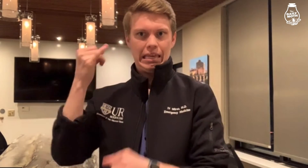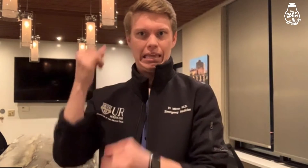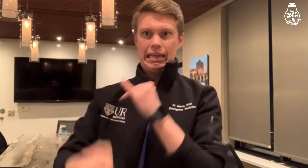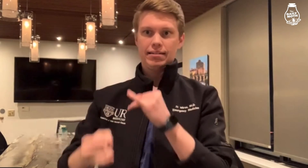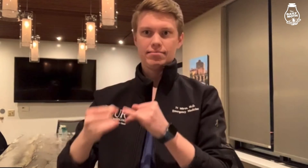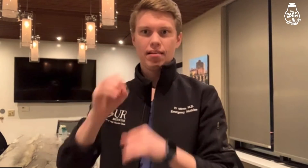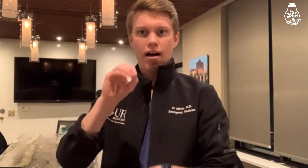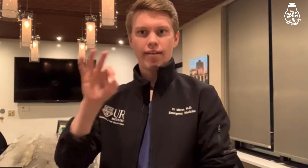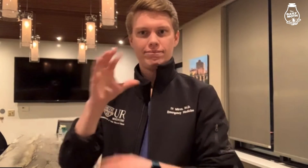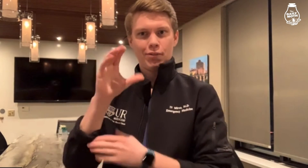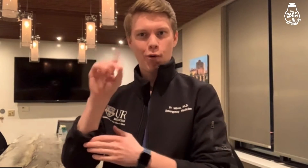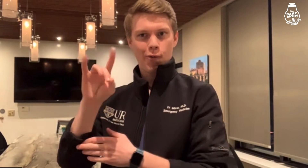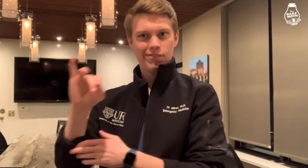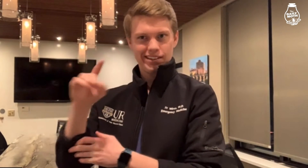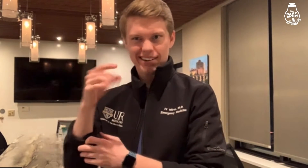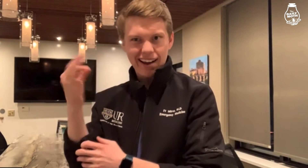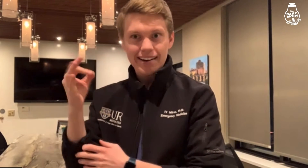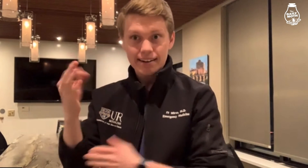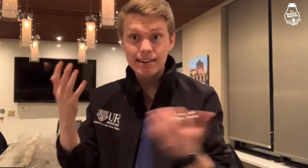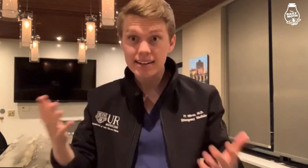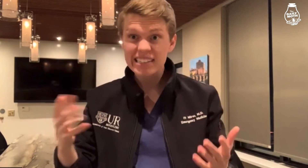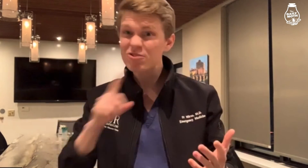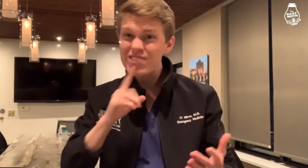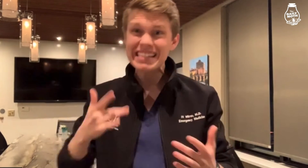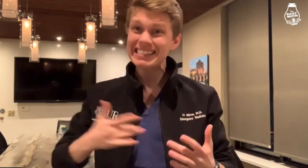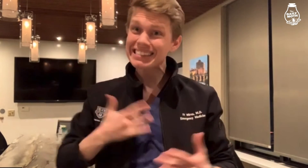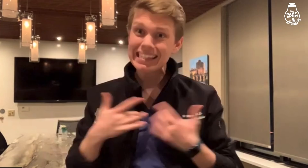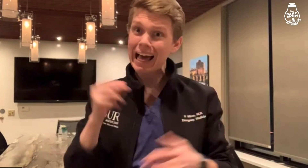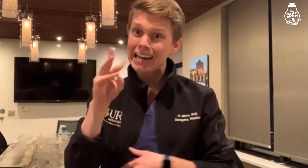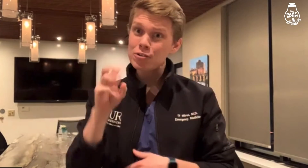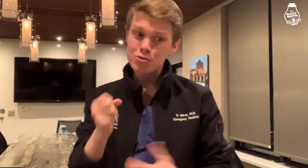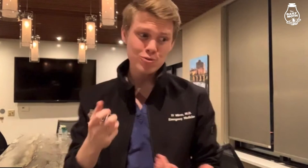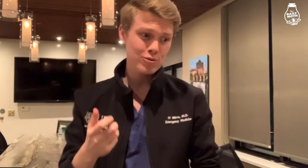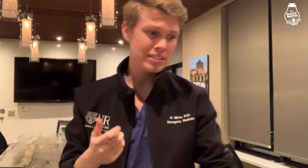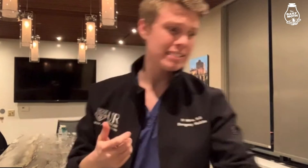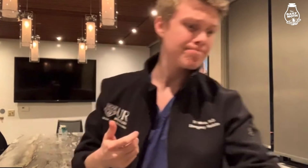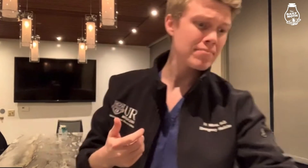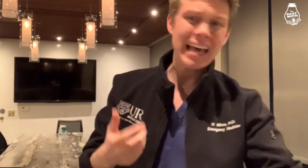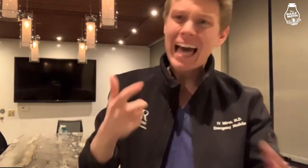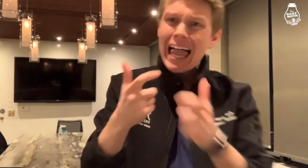the end of Covid-19. It is really exciting news.